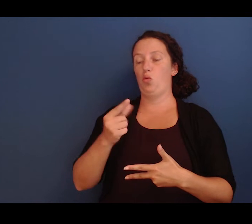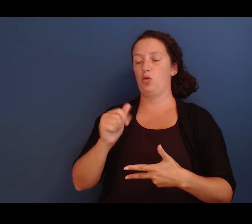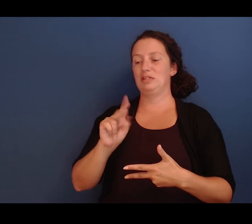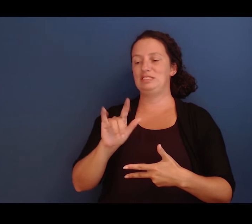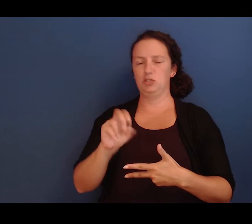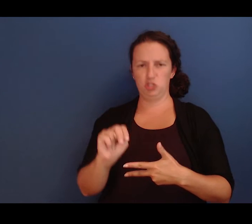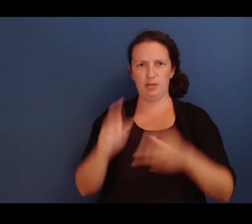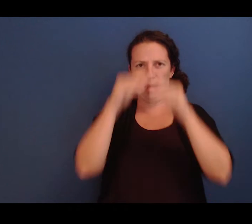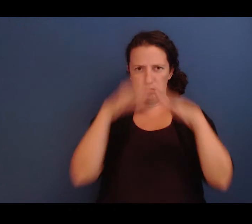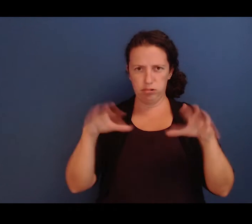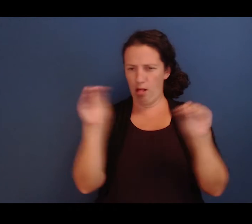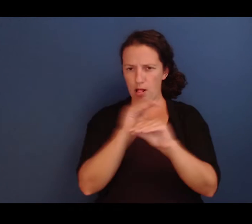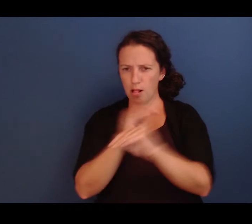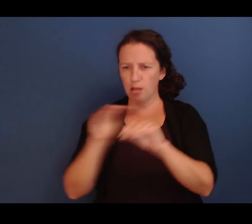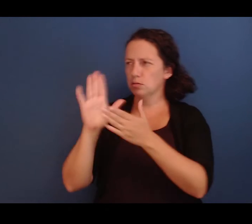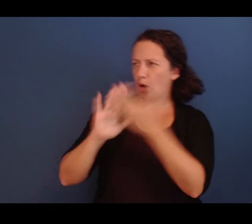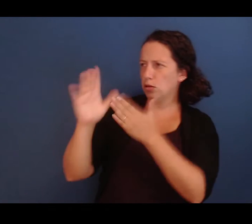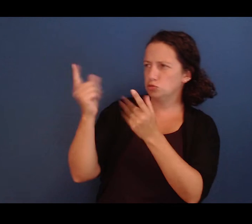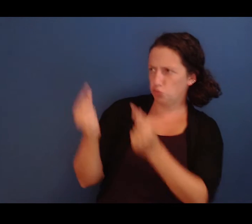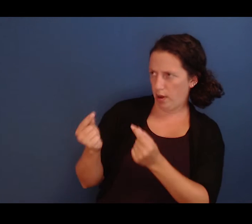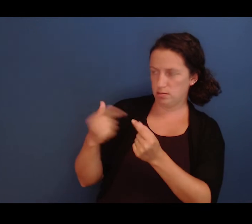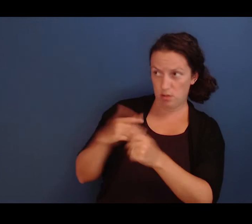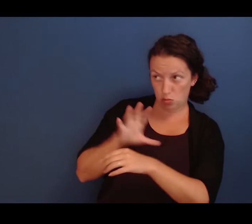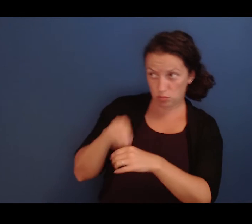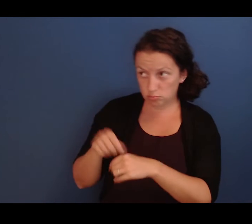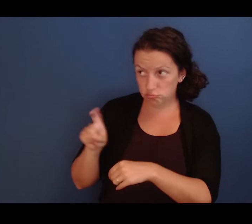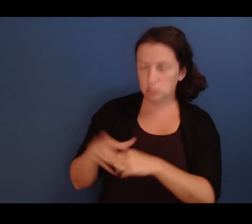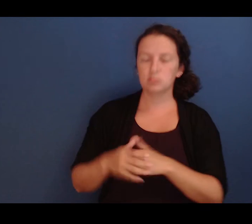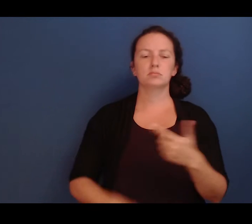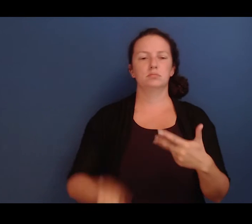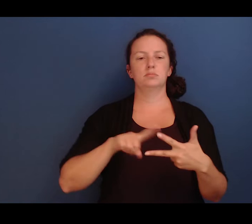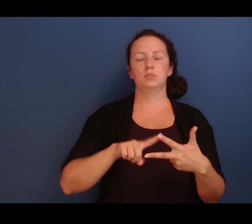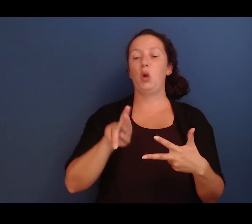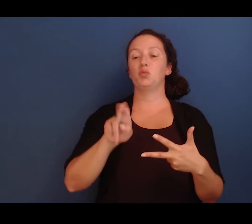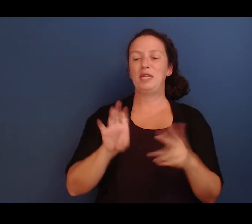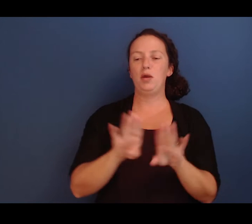the college doing about reorg and how are we included there? About reopening and what's